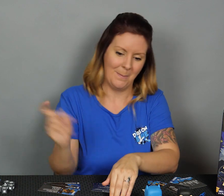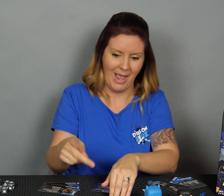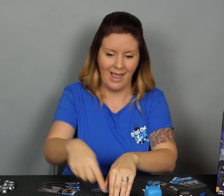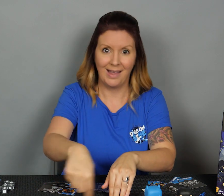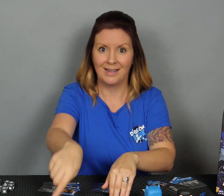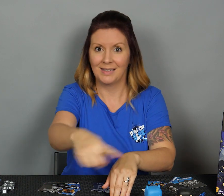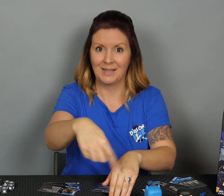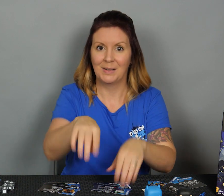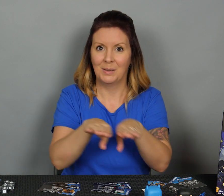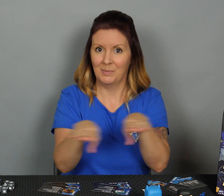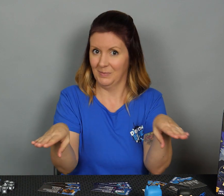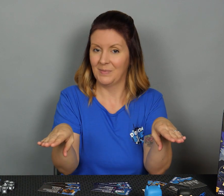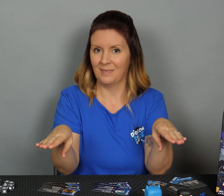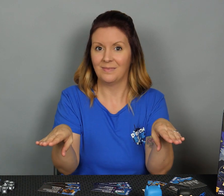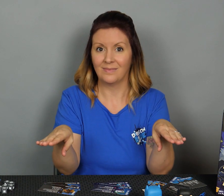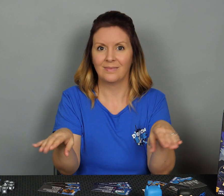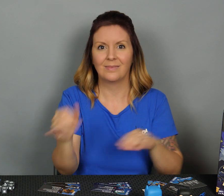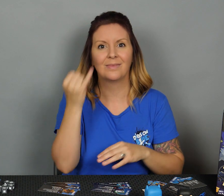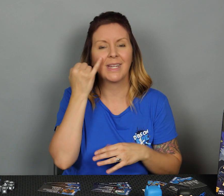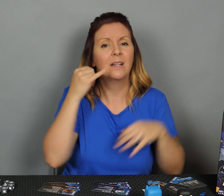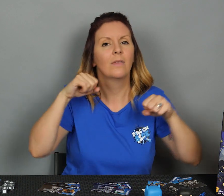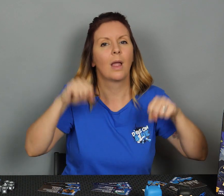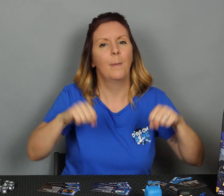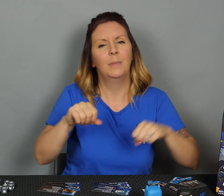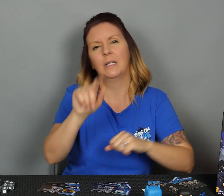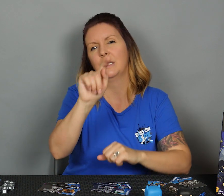back on the board.